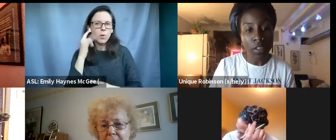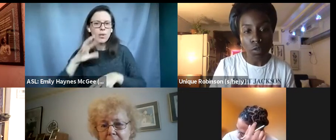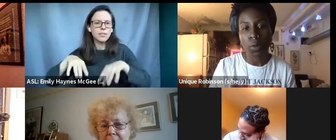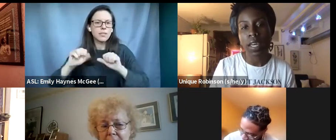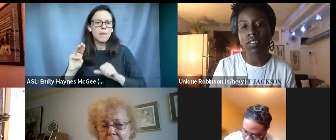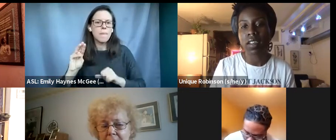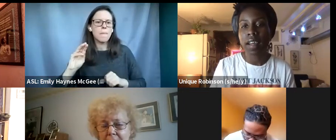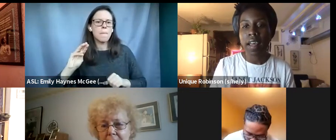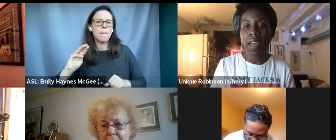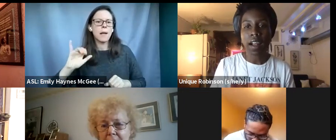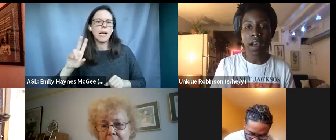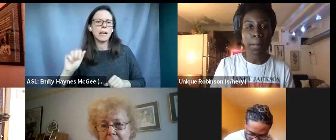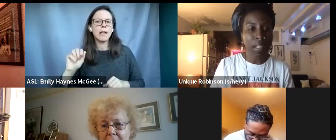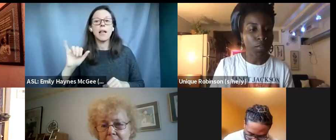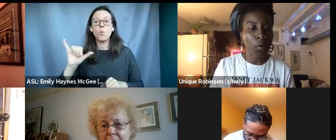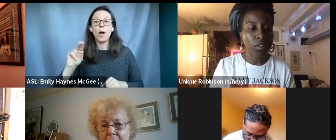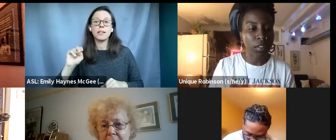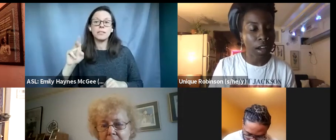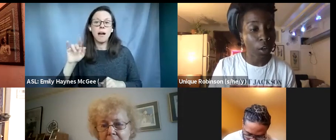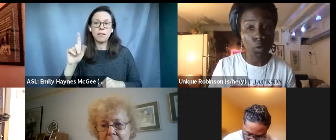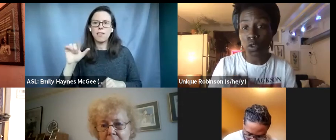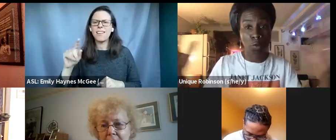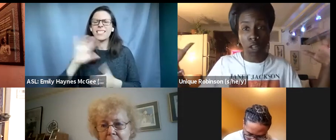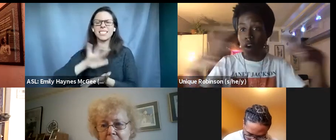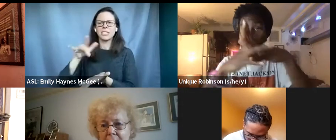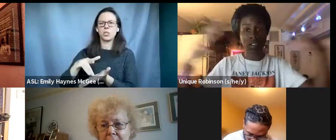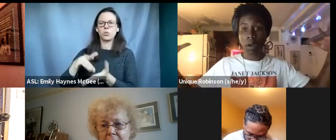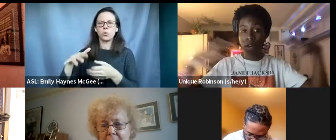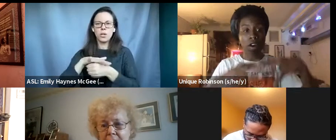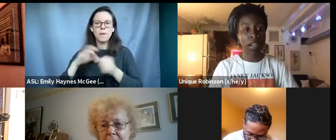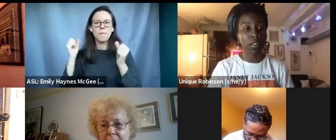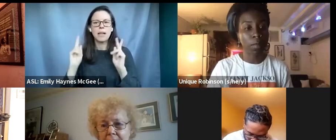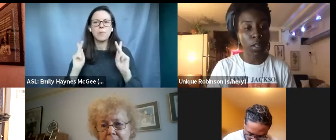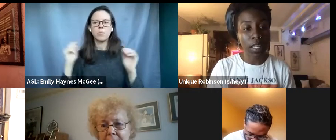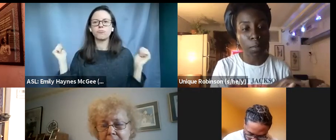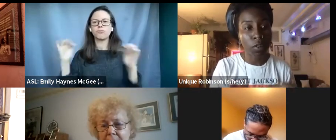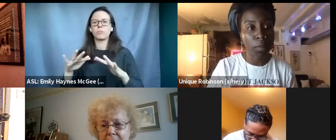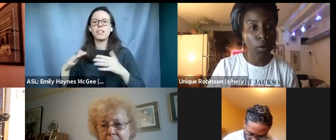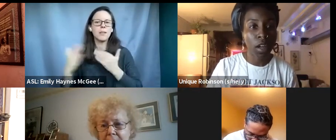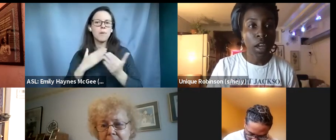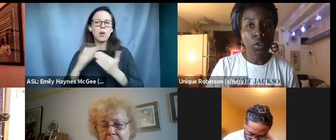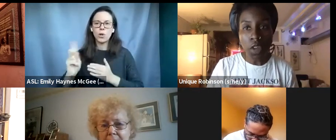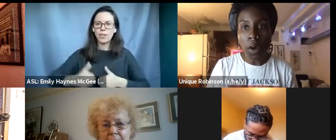a central location that many folks go to regardless of where we are in the community in Baltimore.